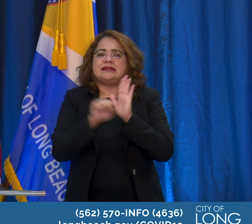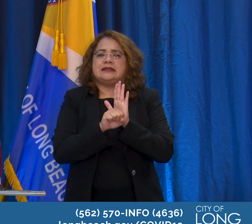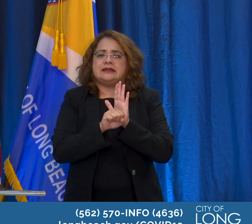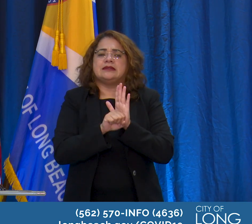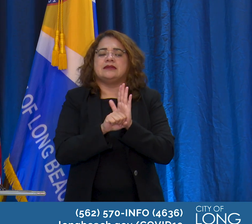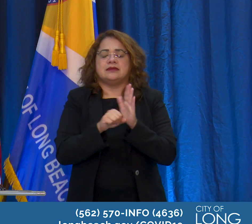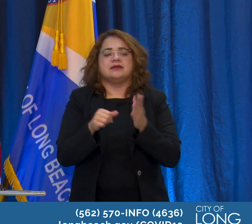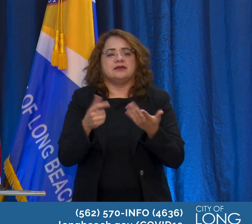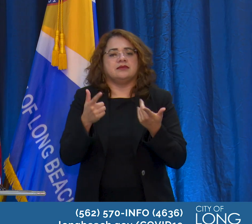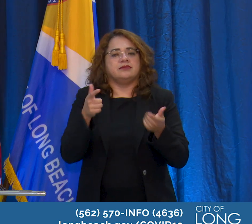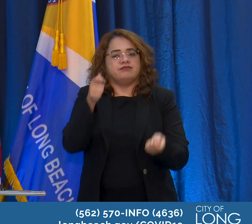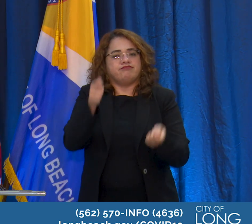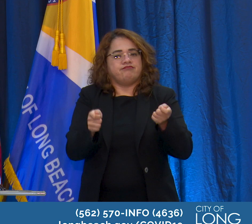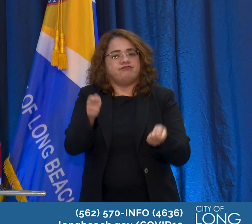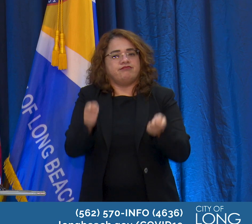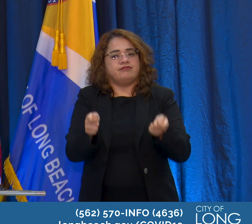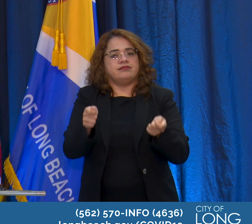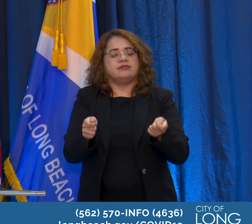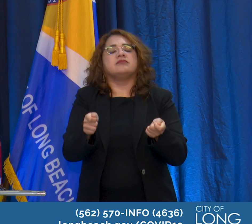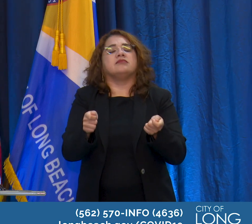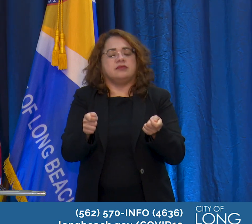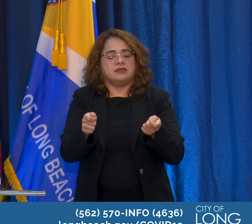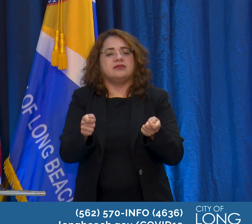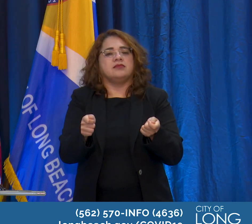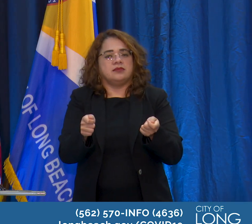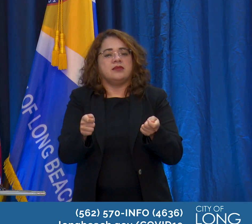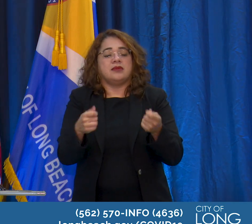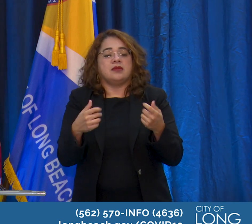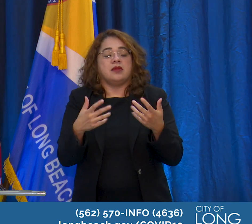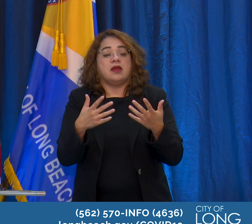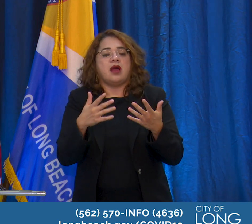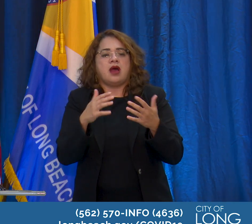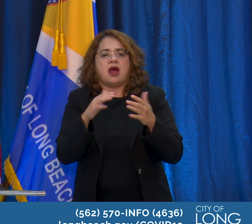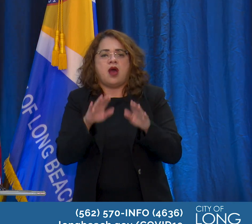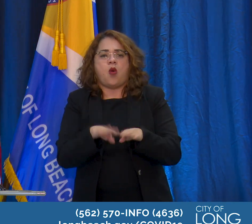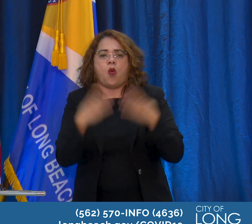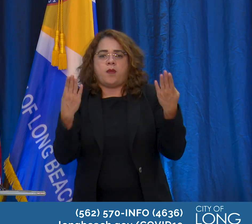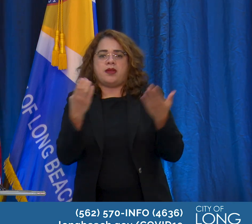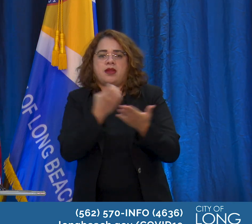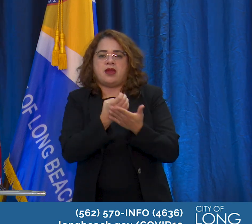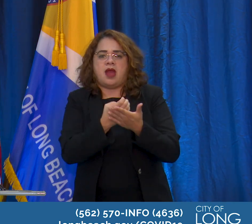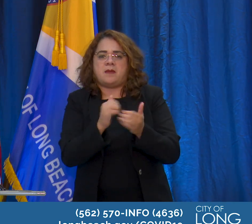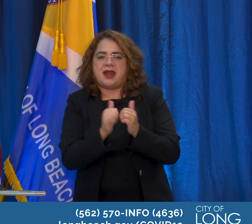for allowing health jurisdictions to reopen certain sectors of the economy.